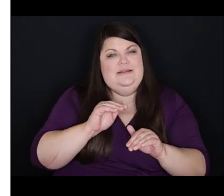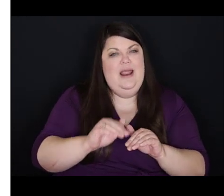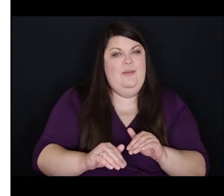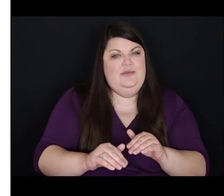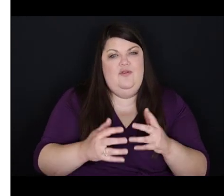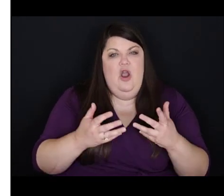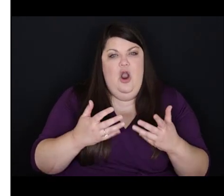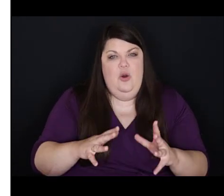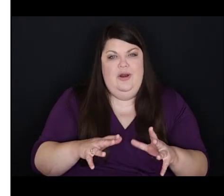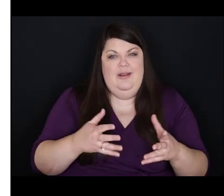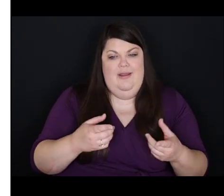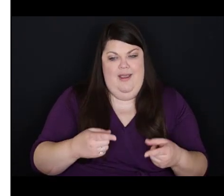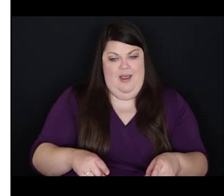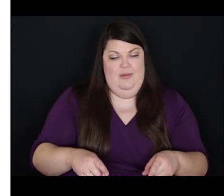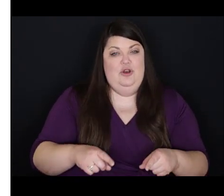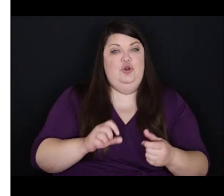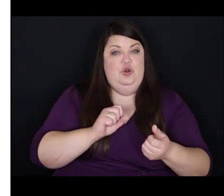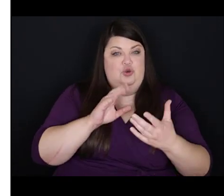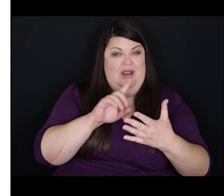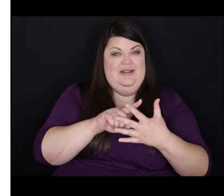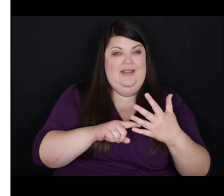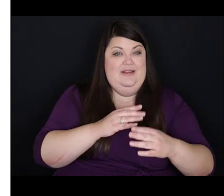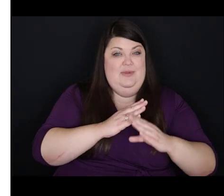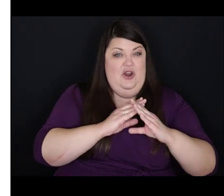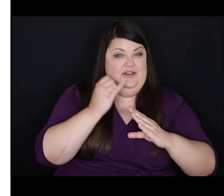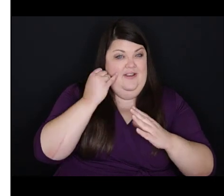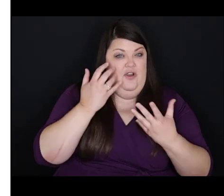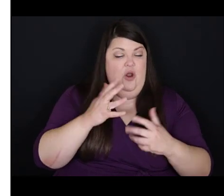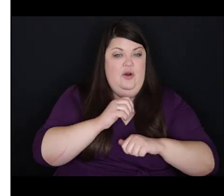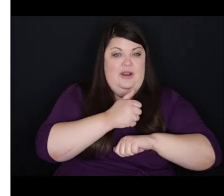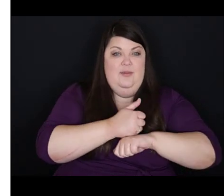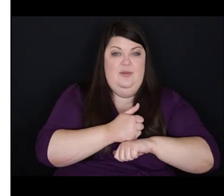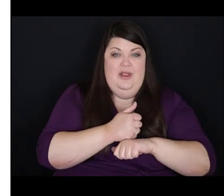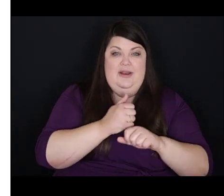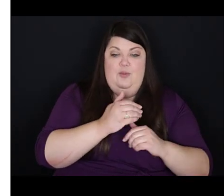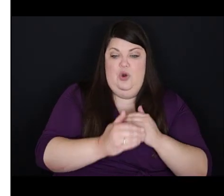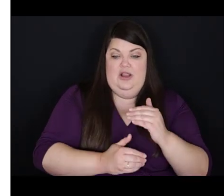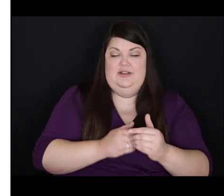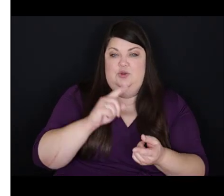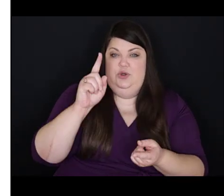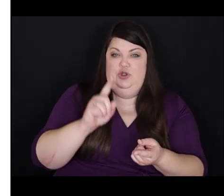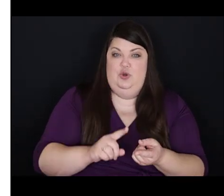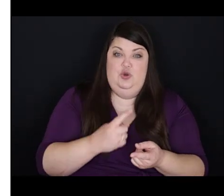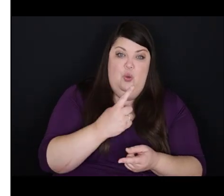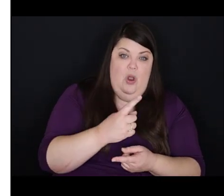these barriers if they have already implemented processes to reduce one or more of these barriers.